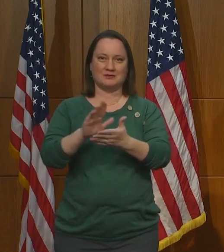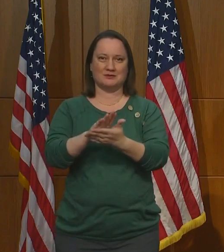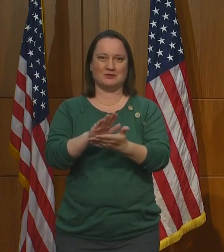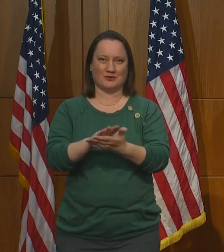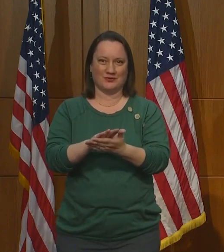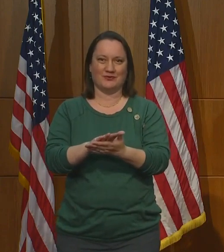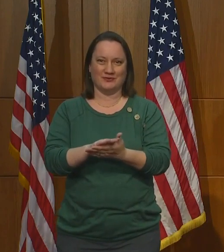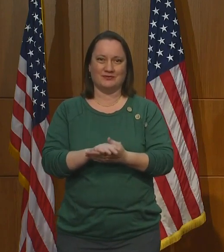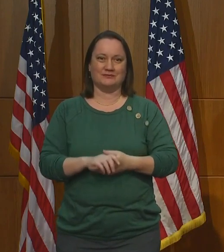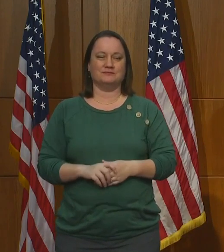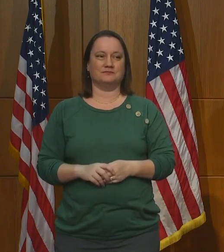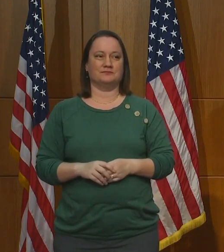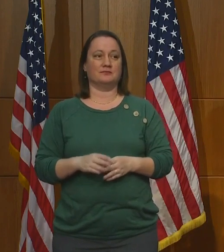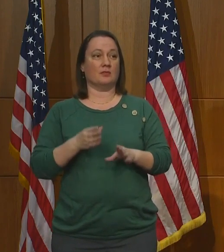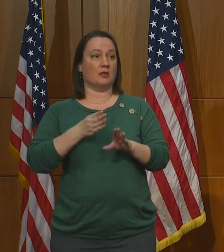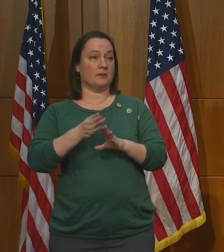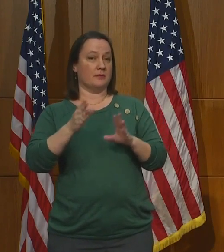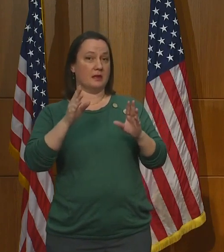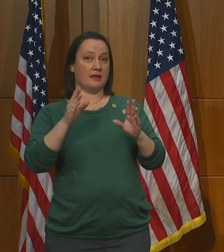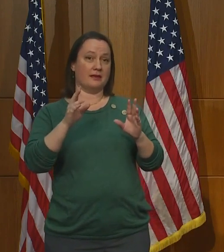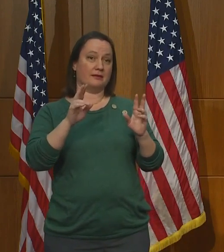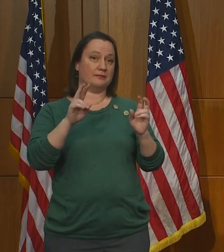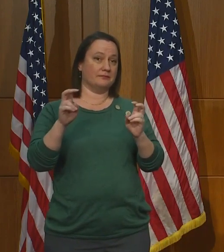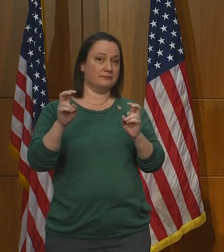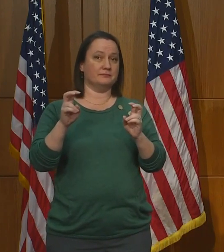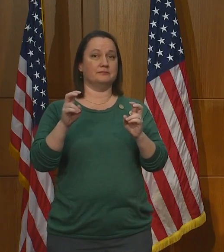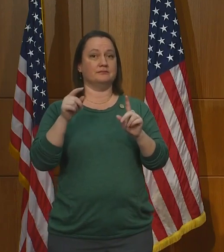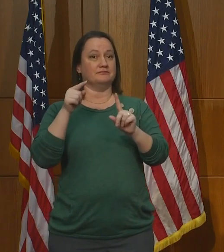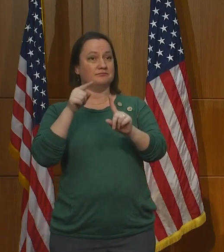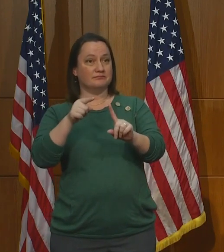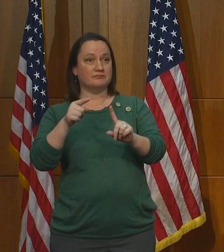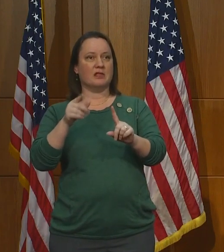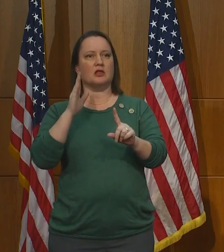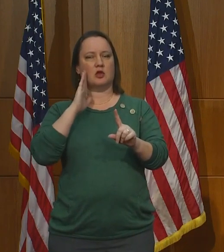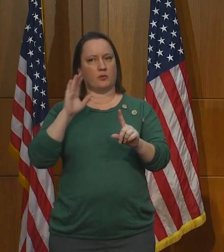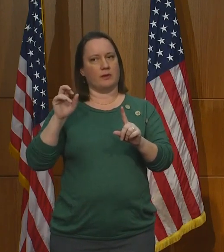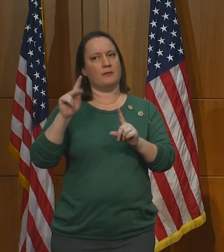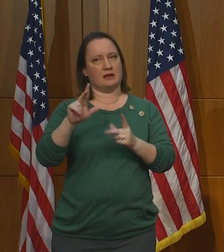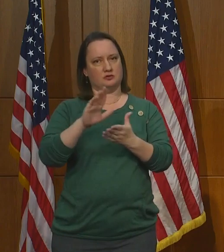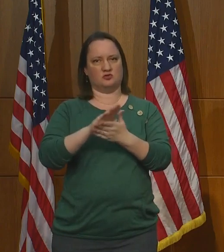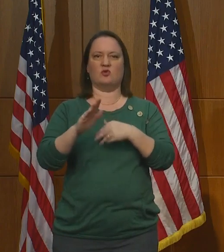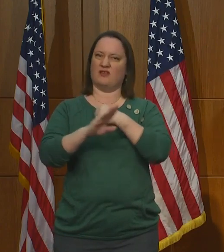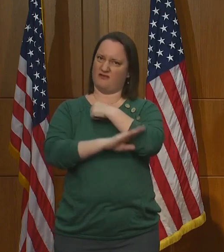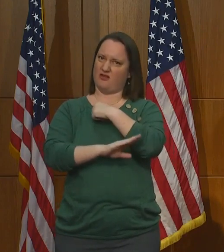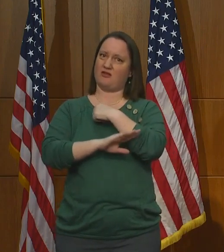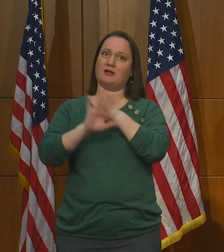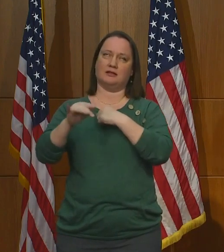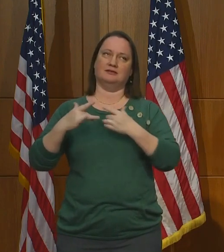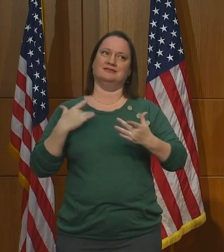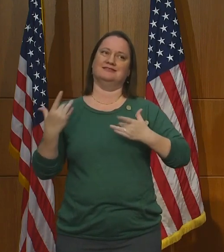ANXIOUS TO GET BACK INTO OUR SCHOOLS AND I THINK THE MAIN MESSAGE I THIS IS THAT- THEY'LL